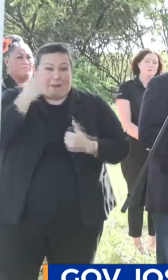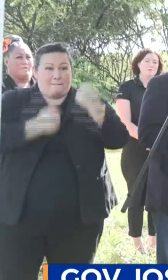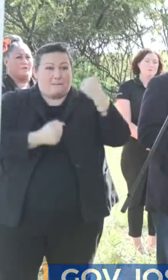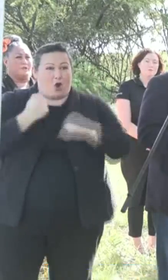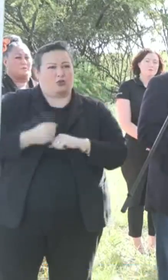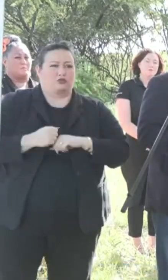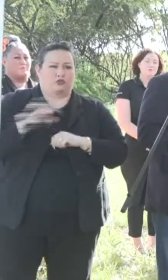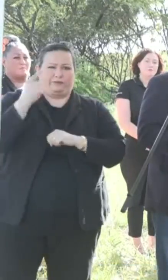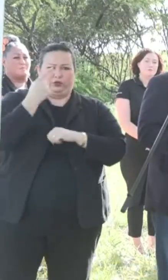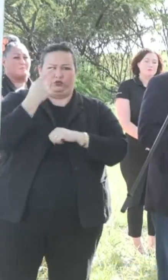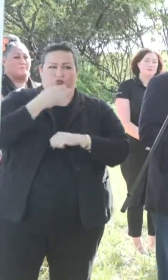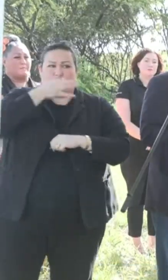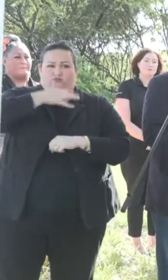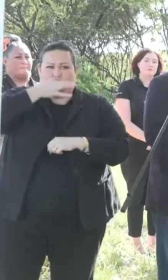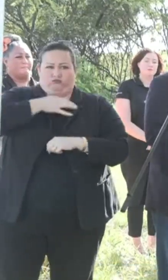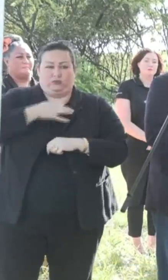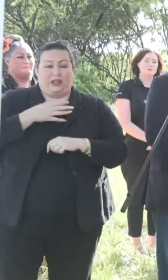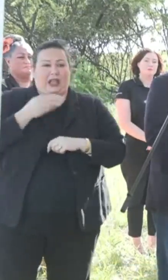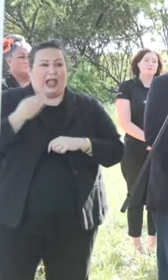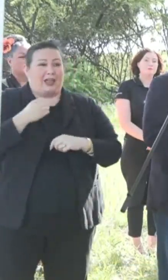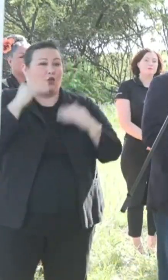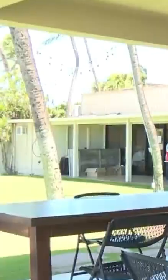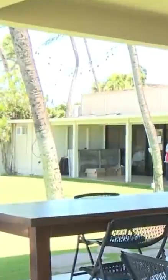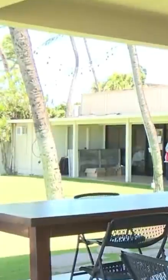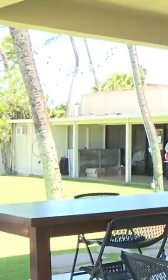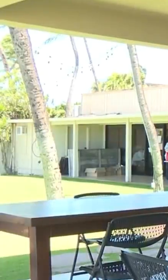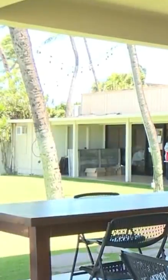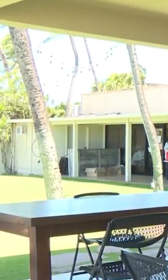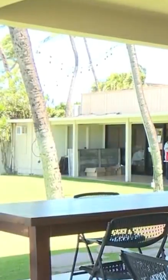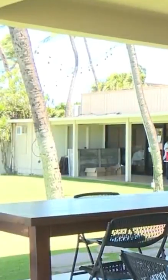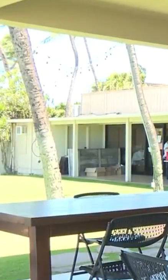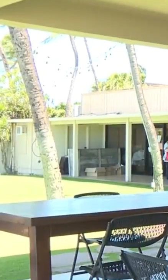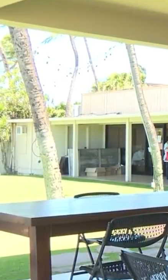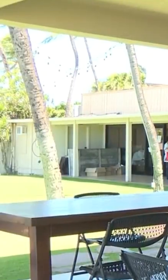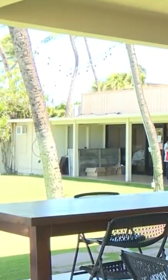LARGE NUMBERS BY MARCH FIRST 2024. AND THEN WE ALSO